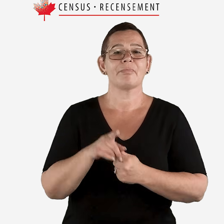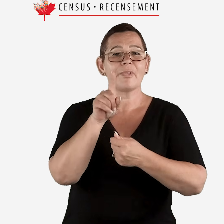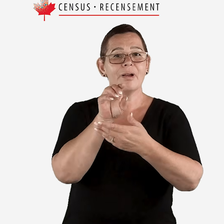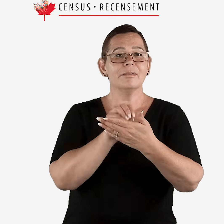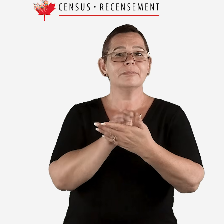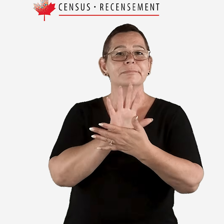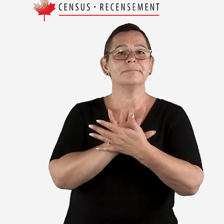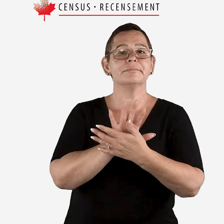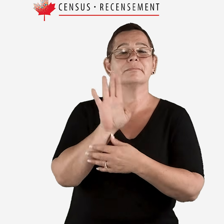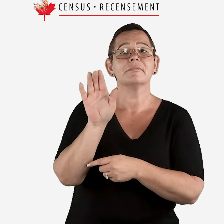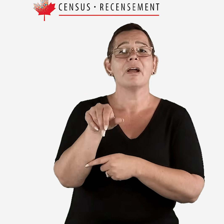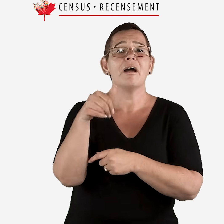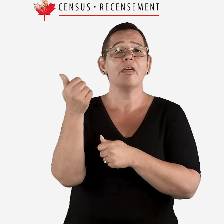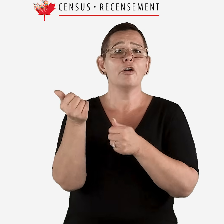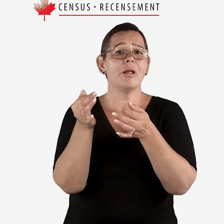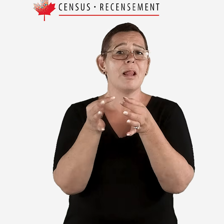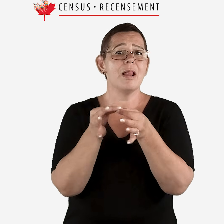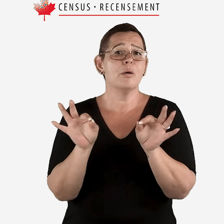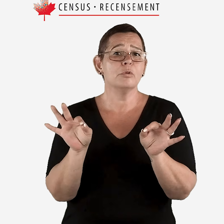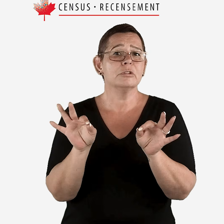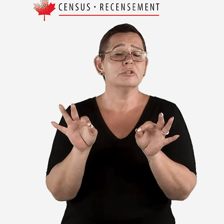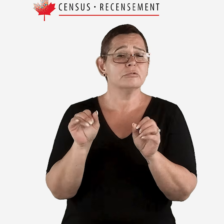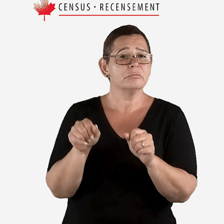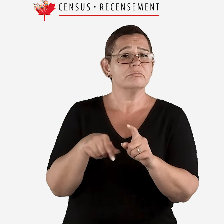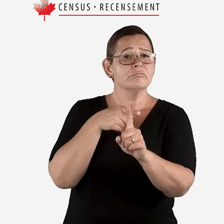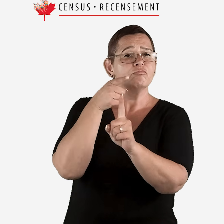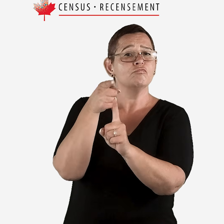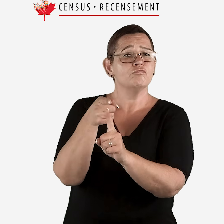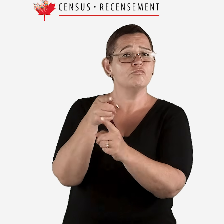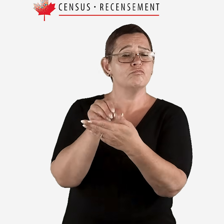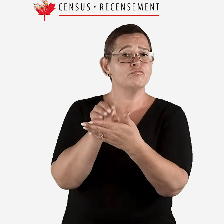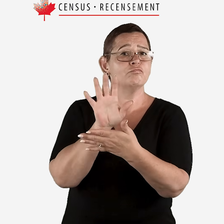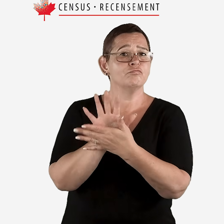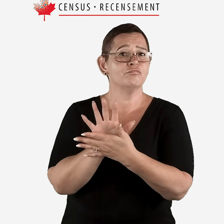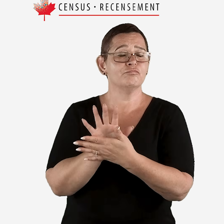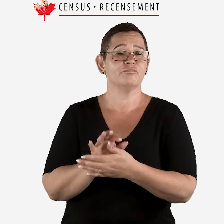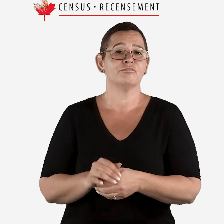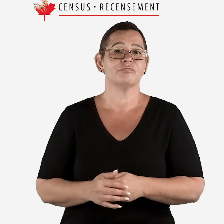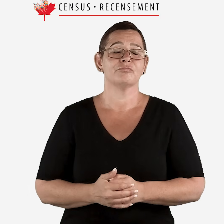Write-in field: Other language—specify